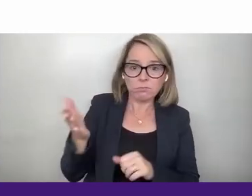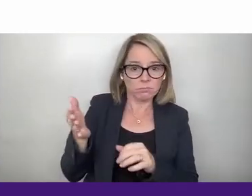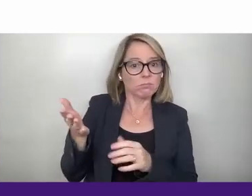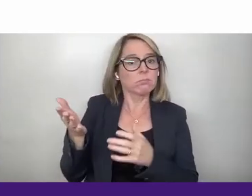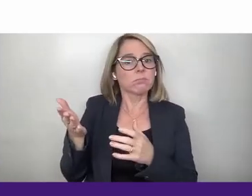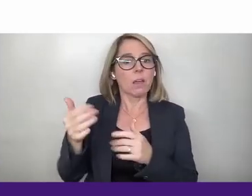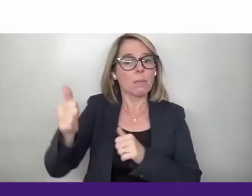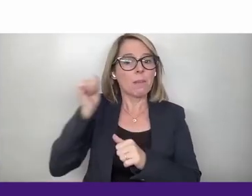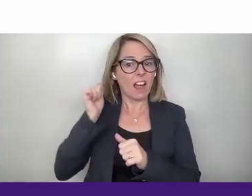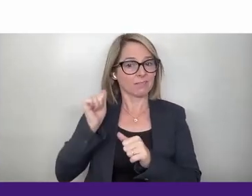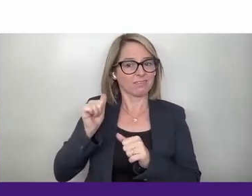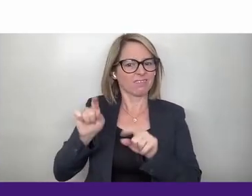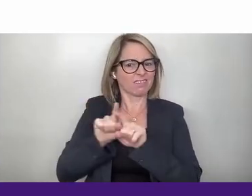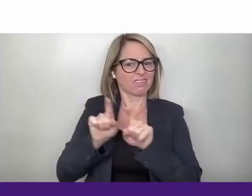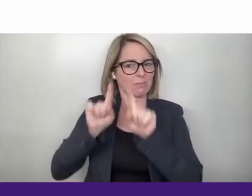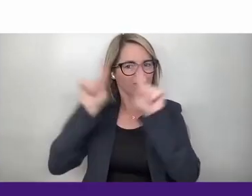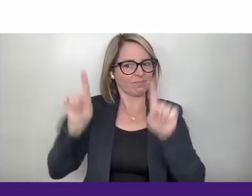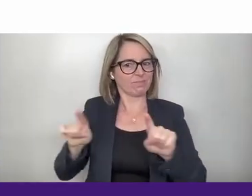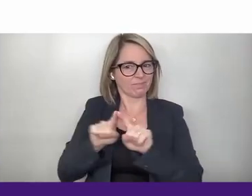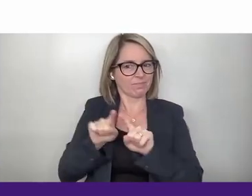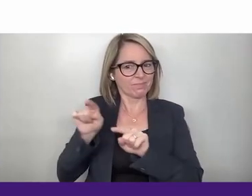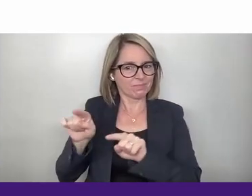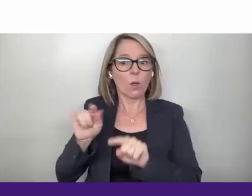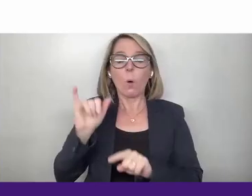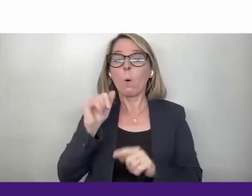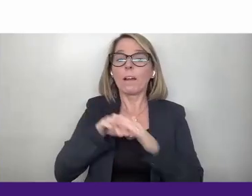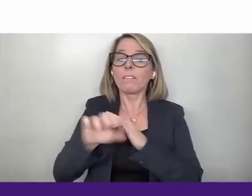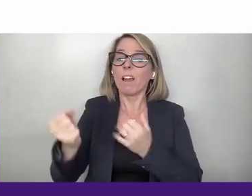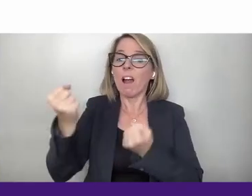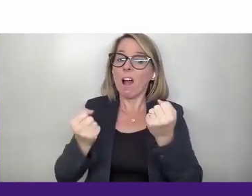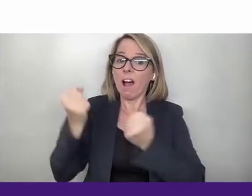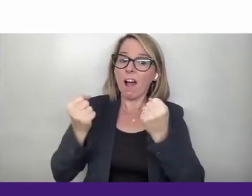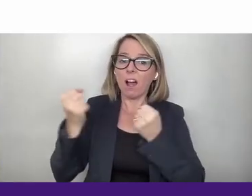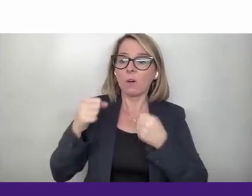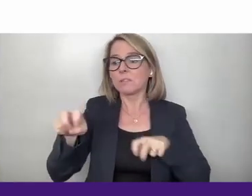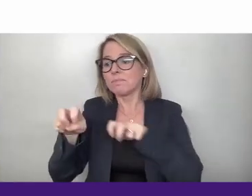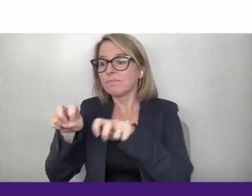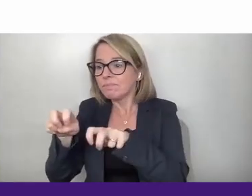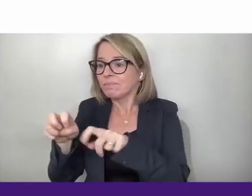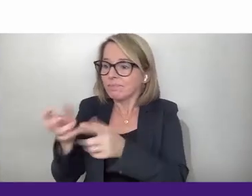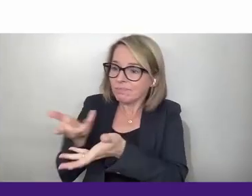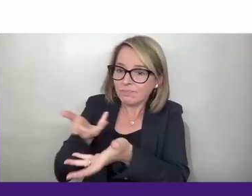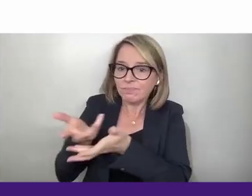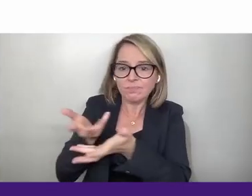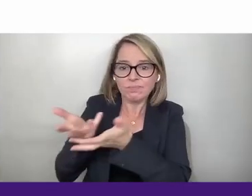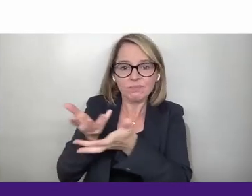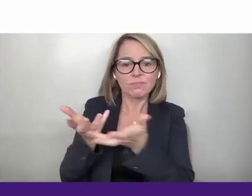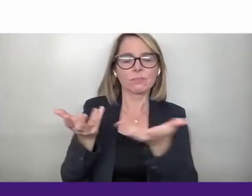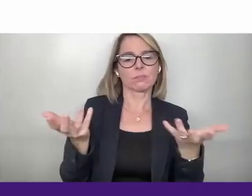or even sometimes inside their car, in the car park. Sadly, we don't have enough funding for